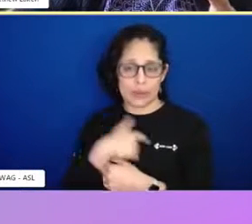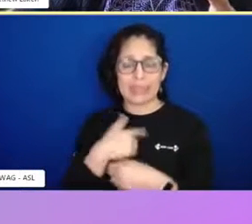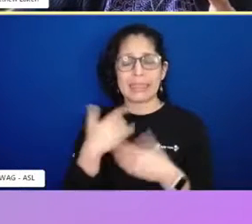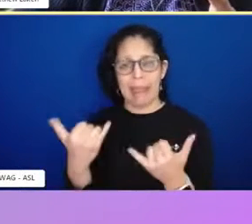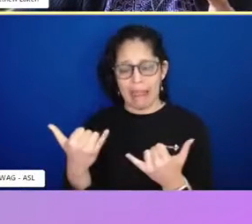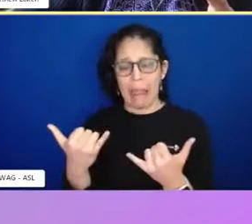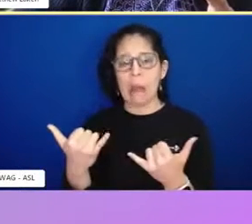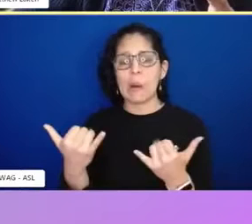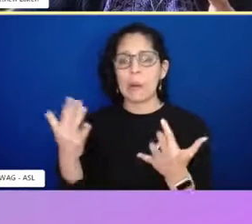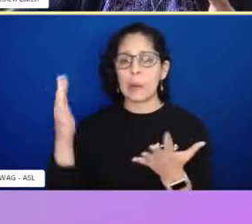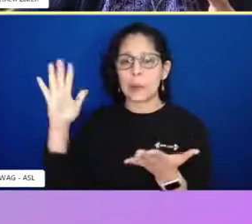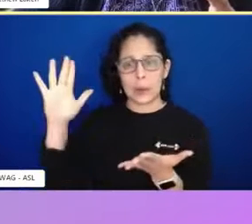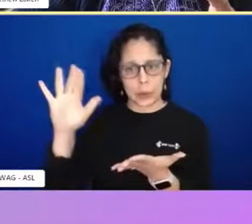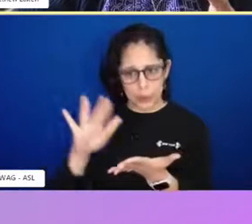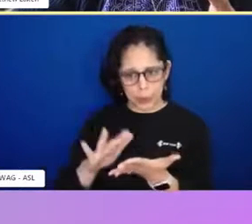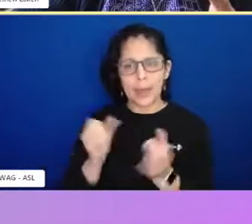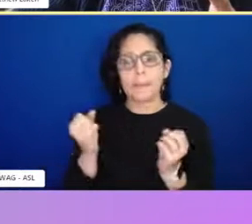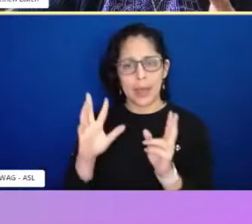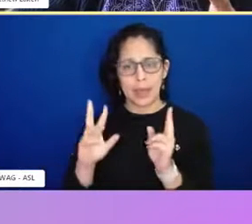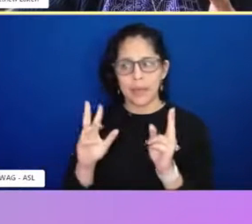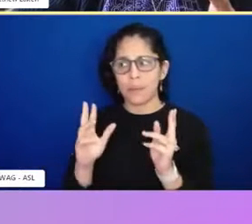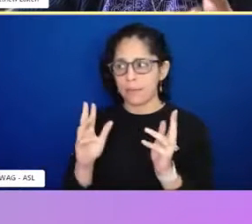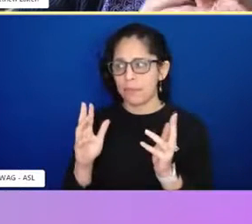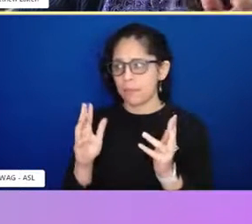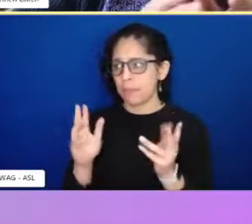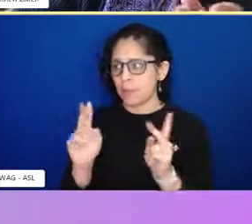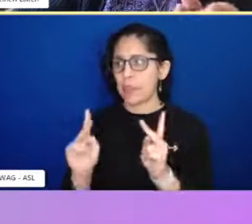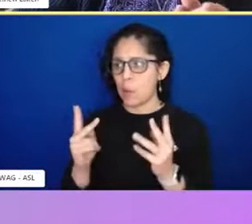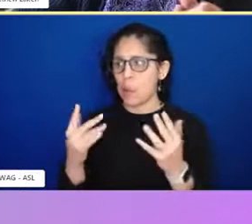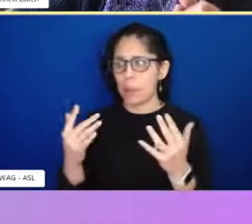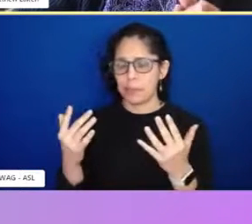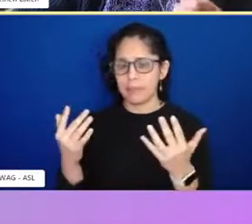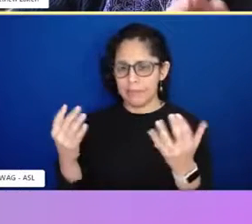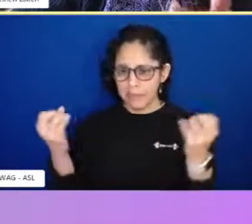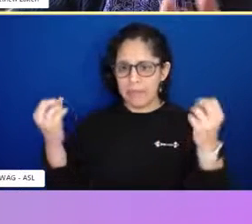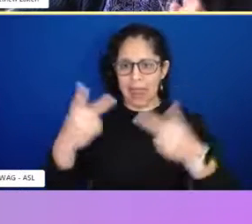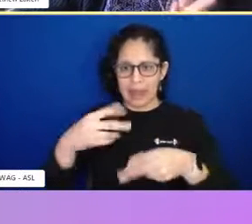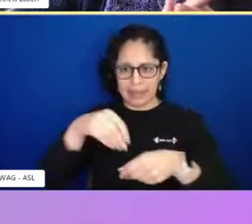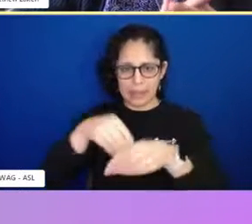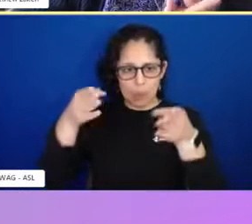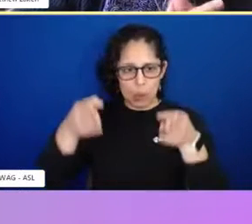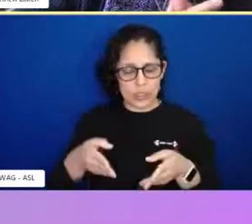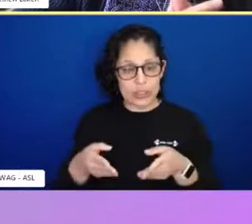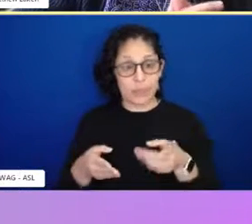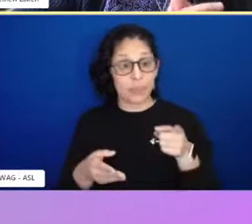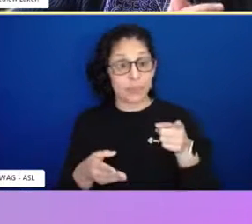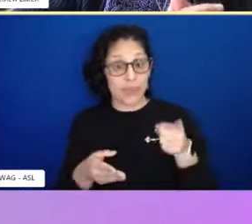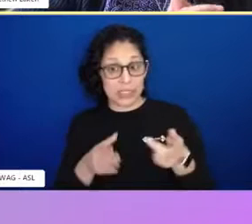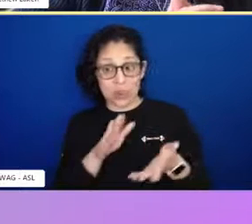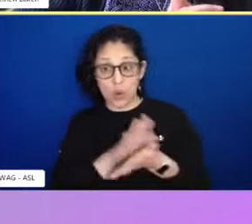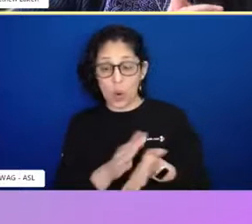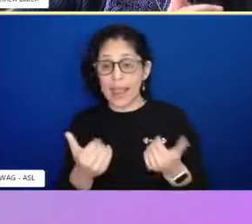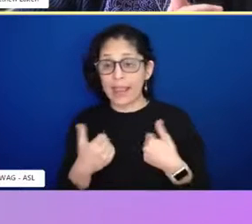Minnesota the story is that during the pandemic, as we were winging the pandemic and sort of going back into